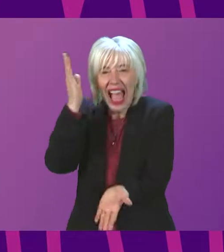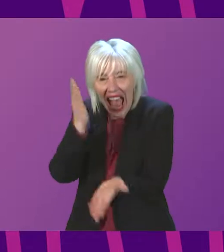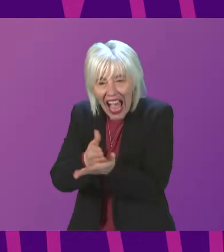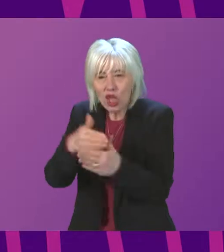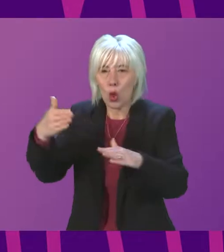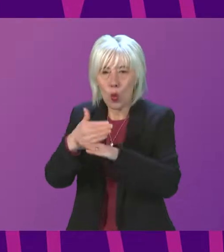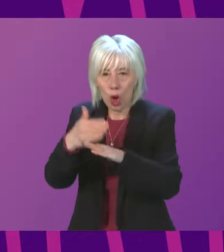post.